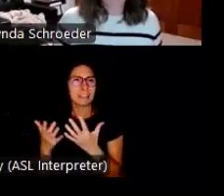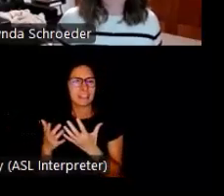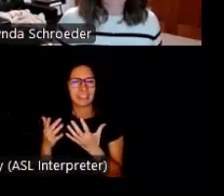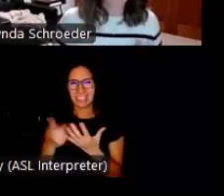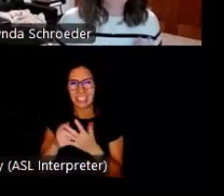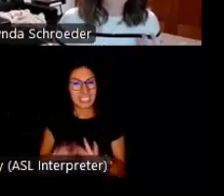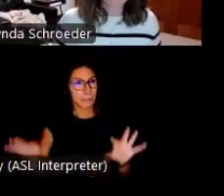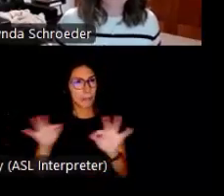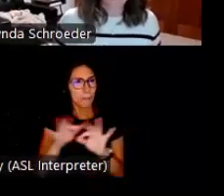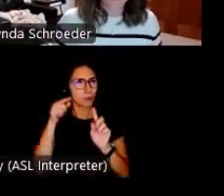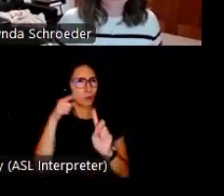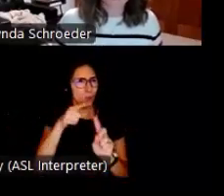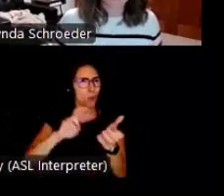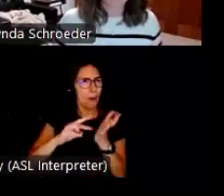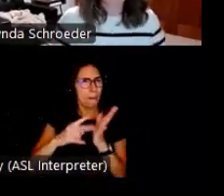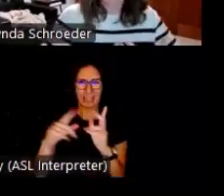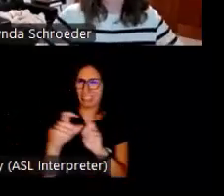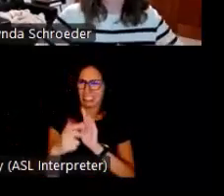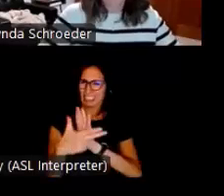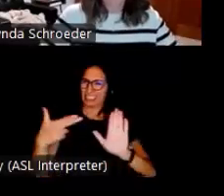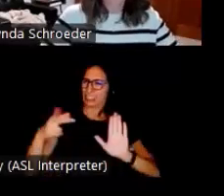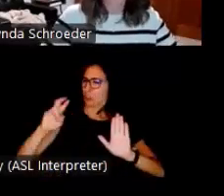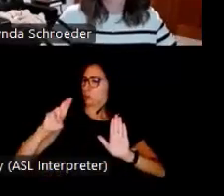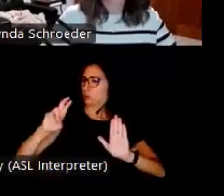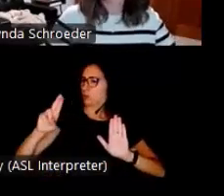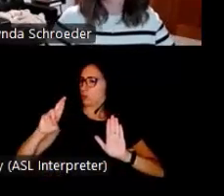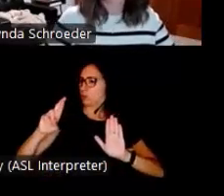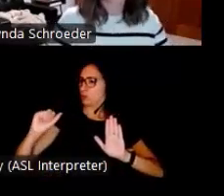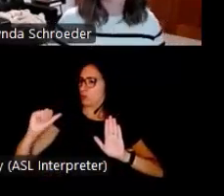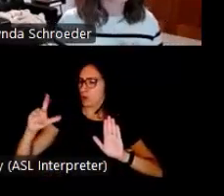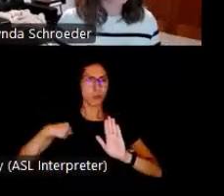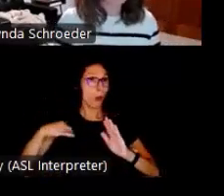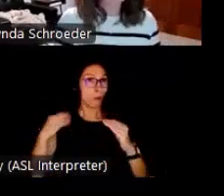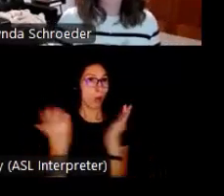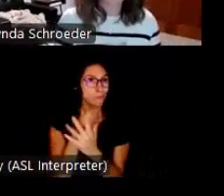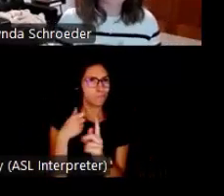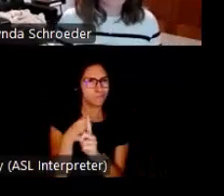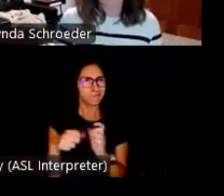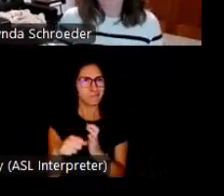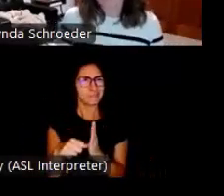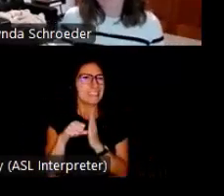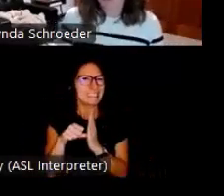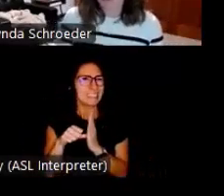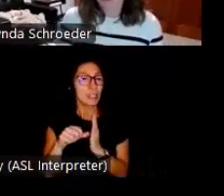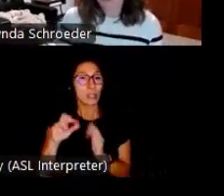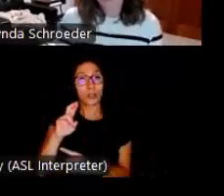And I want to do my own soapbox and really stress that rural is not monolithic.